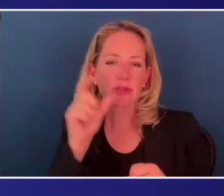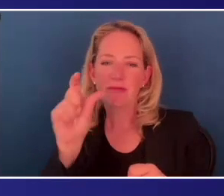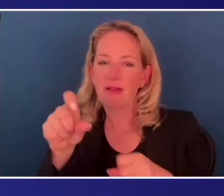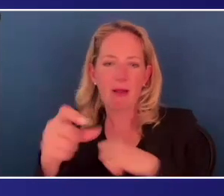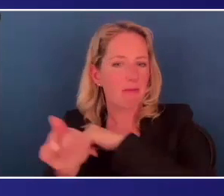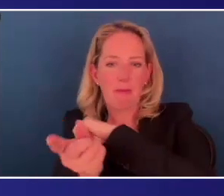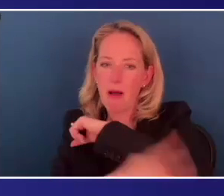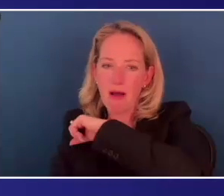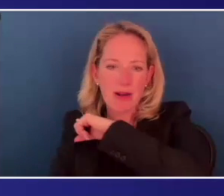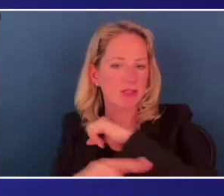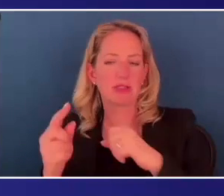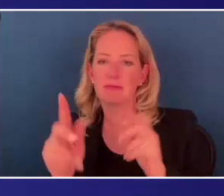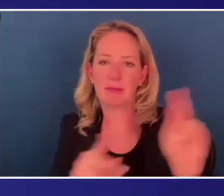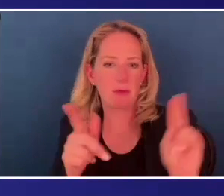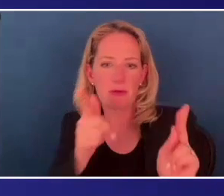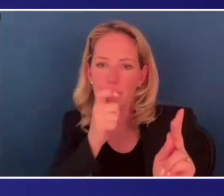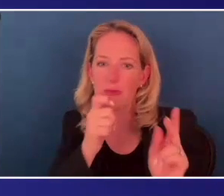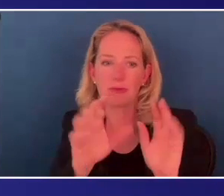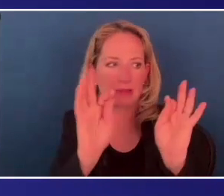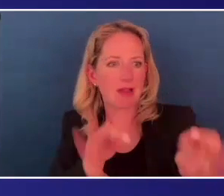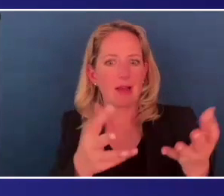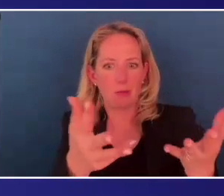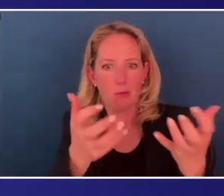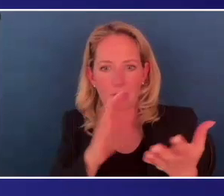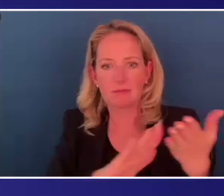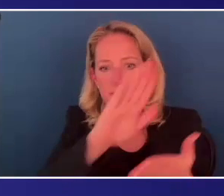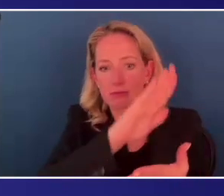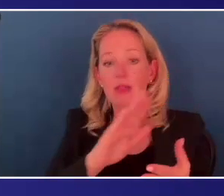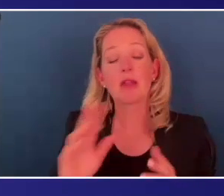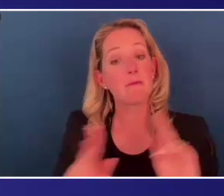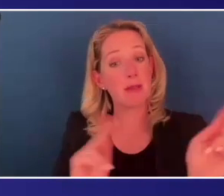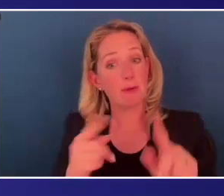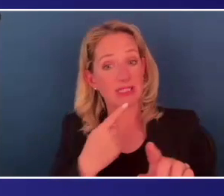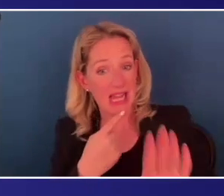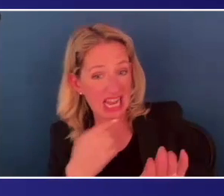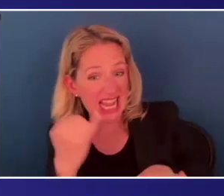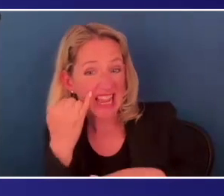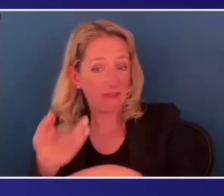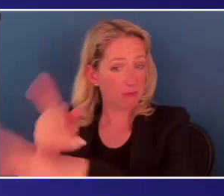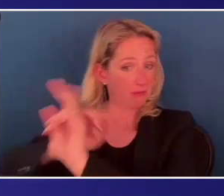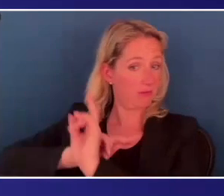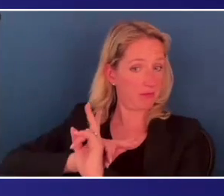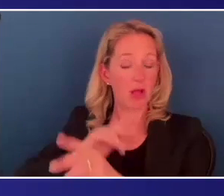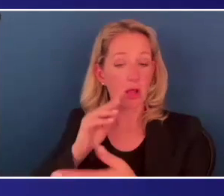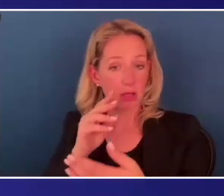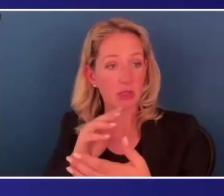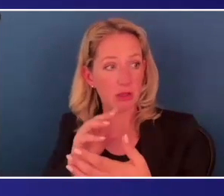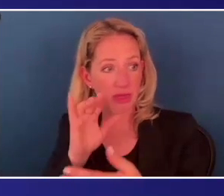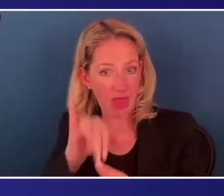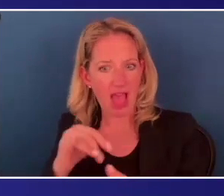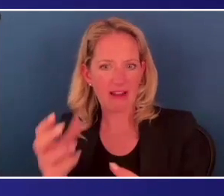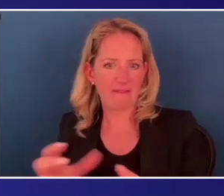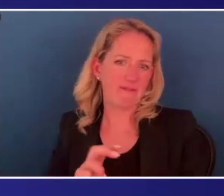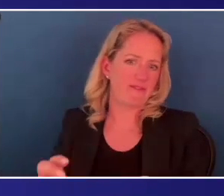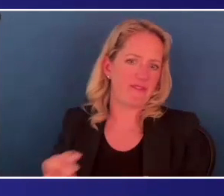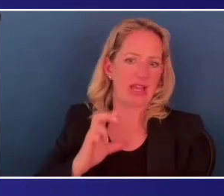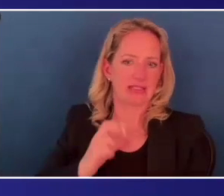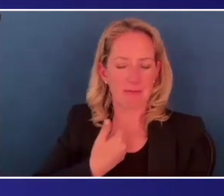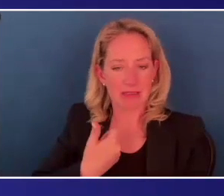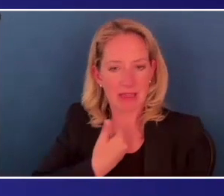We were told we were told taking our student loans was an investment in ourselves and our country. But that promise has fallen flat for too many.